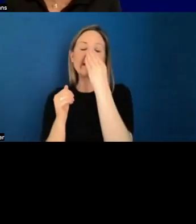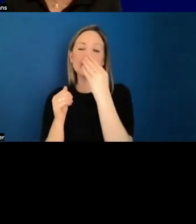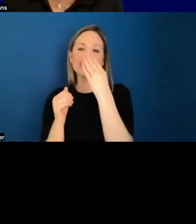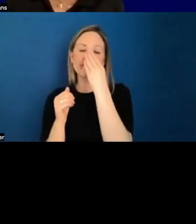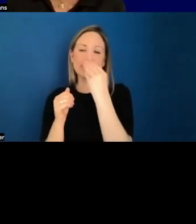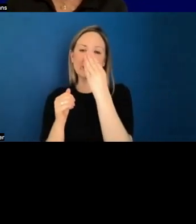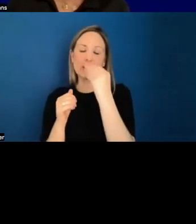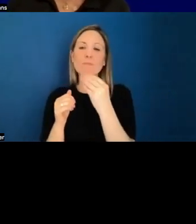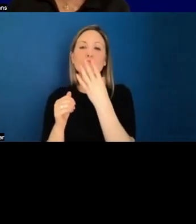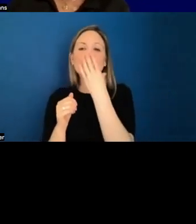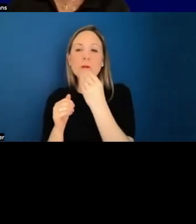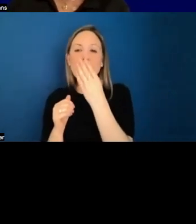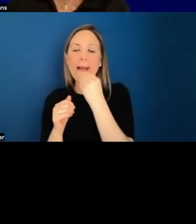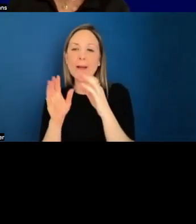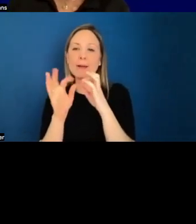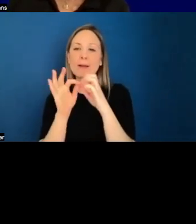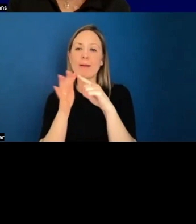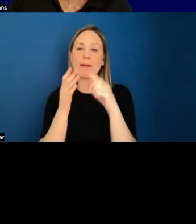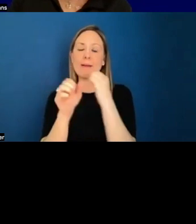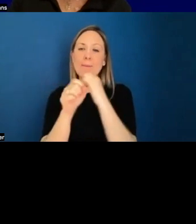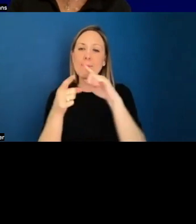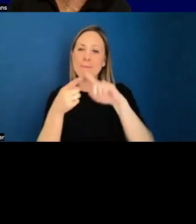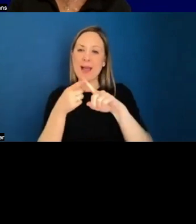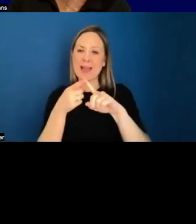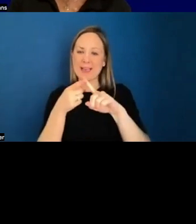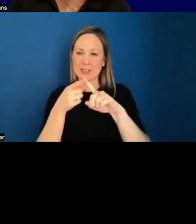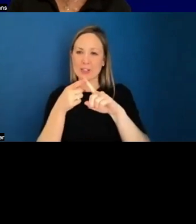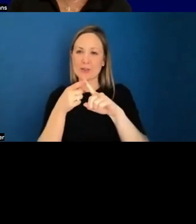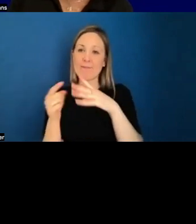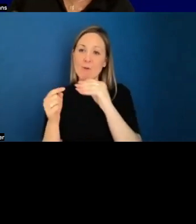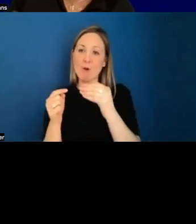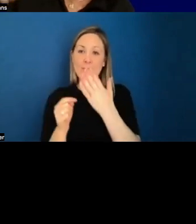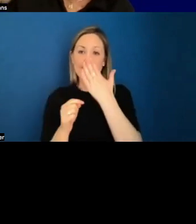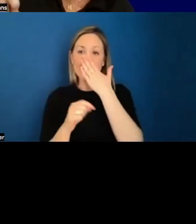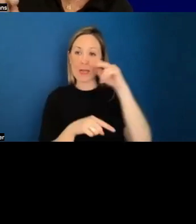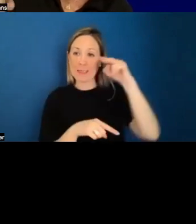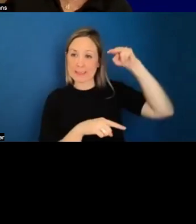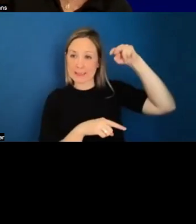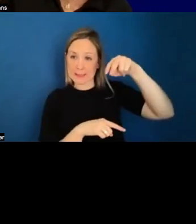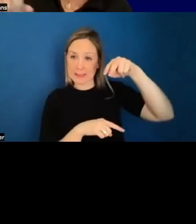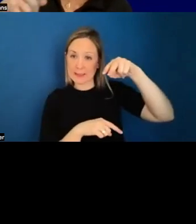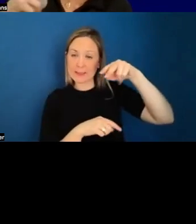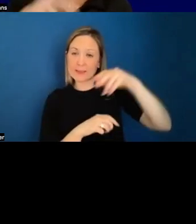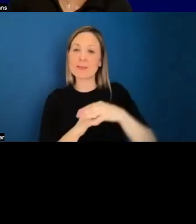of a brain cut horizontally from the front of the brain, which is at the top of the image,